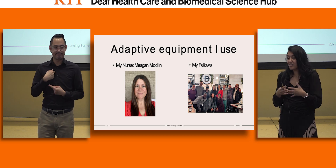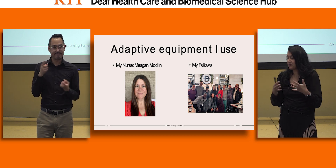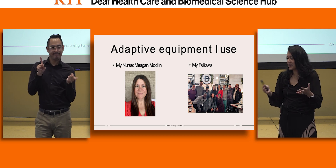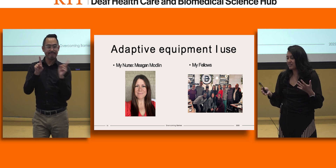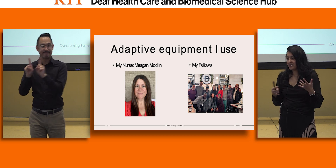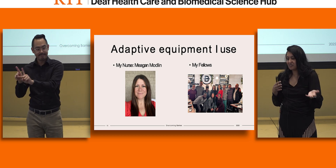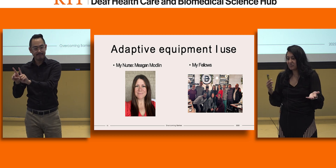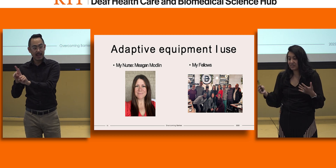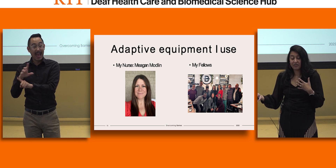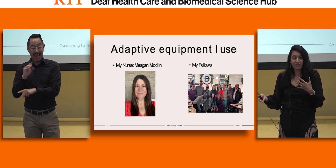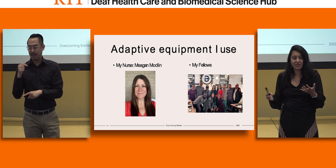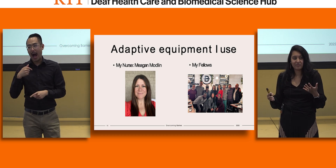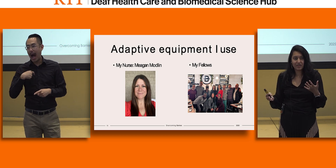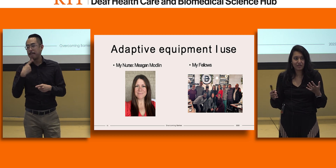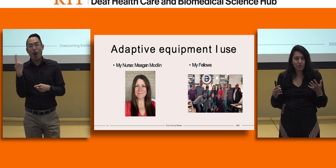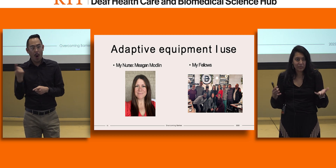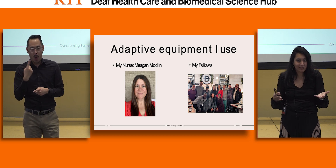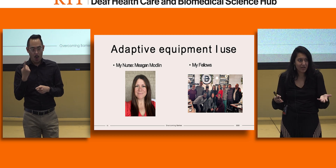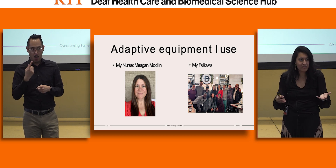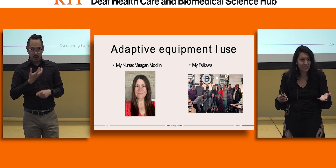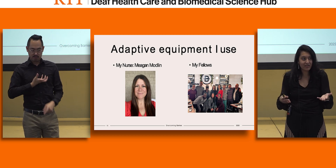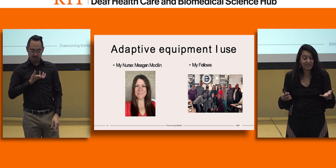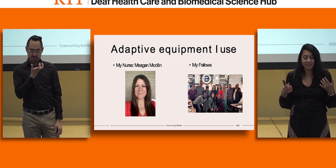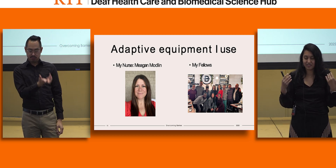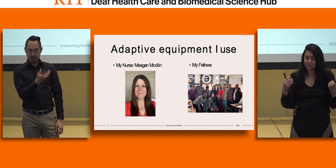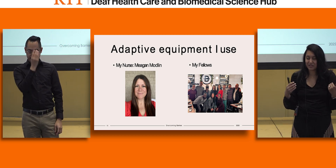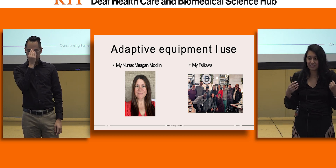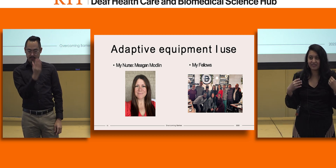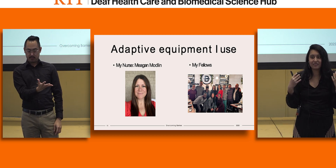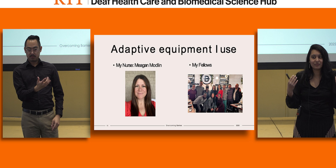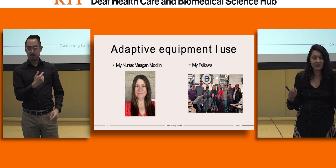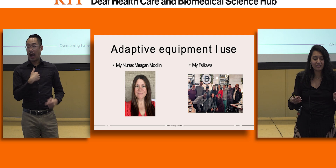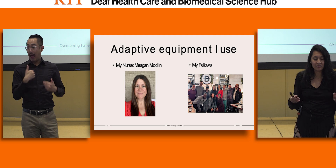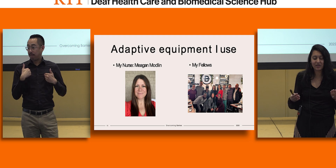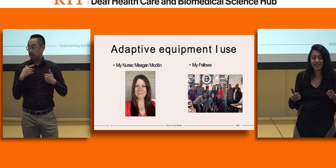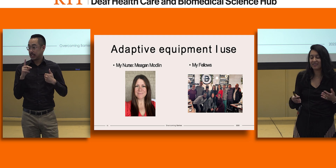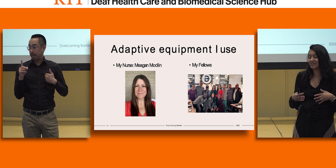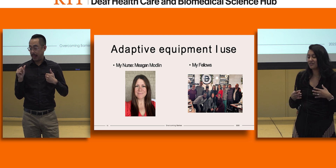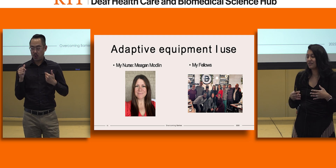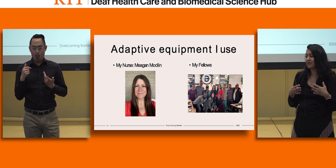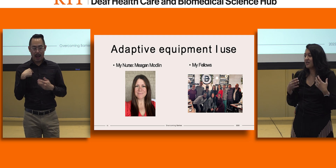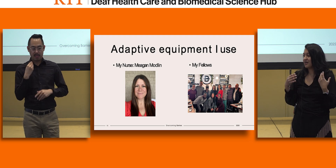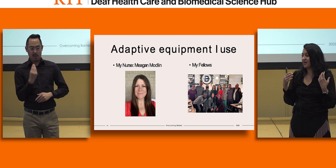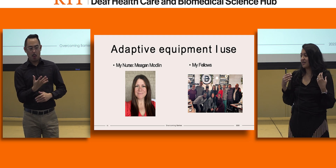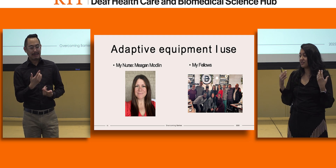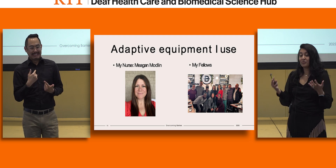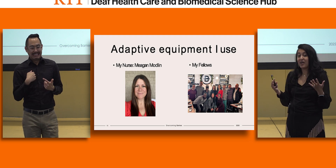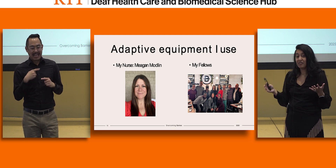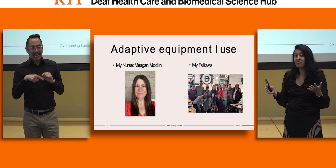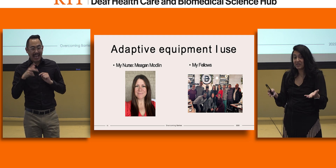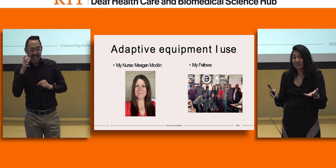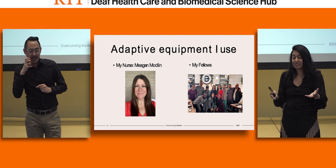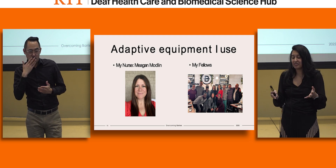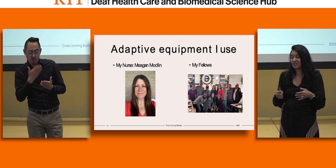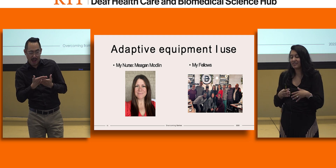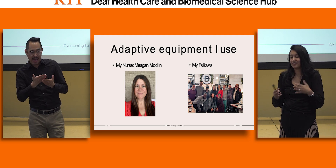And many times, you know, I'm very open about my disability, and so, they know I can't hear as well, potentially.